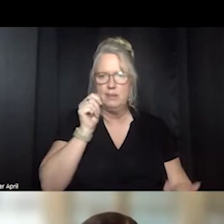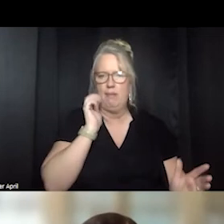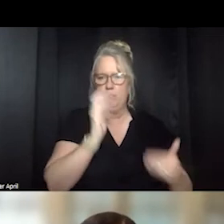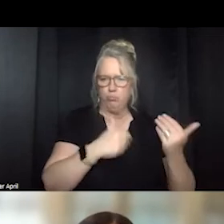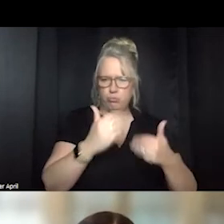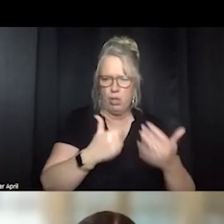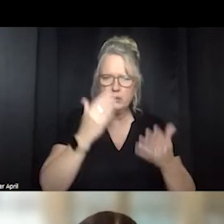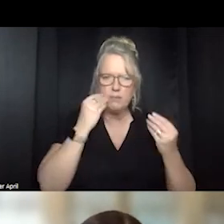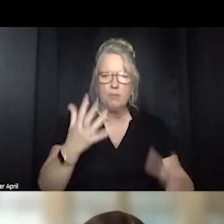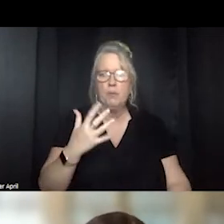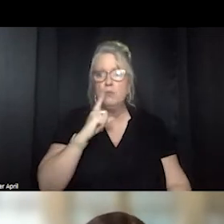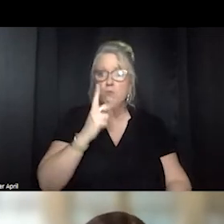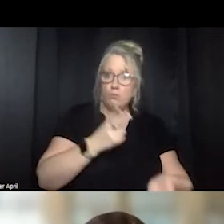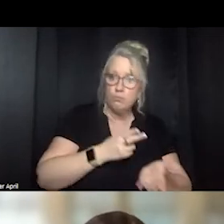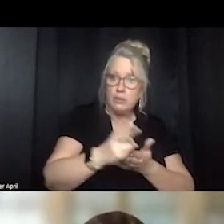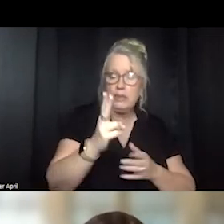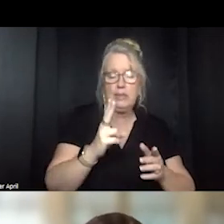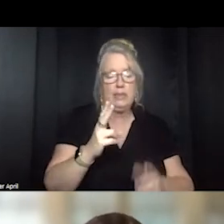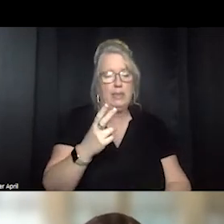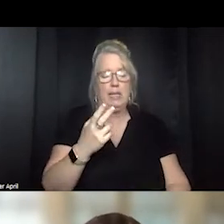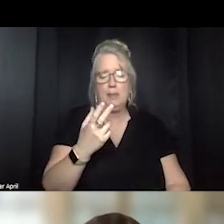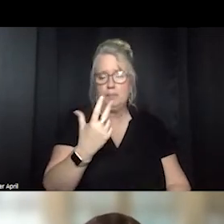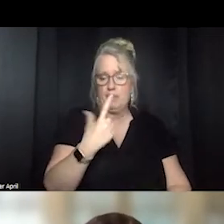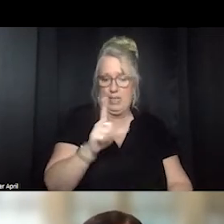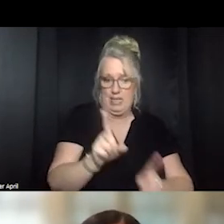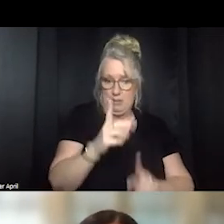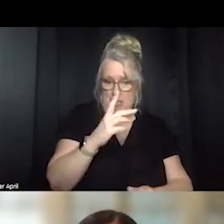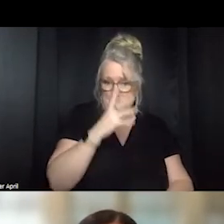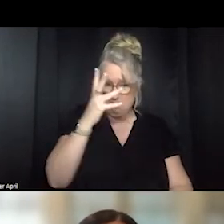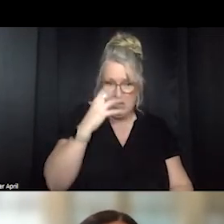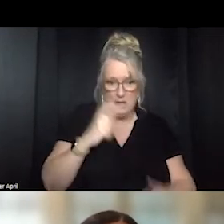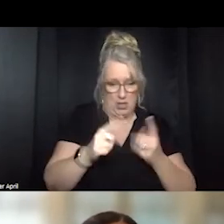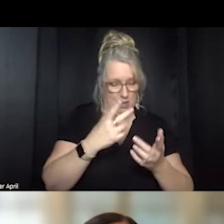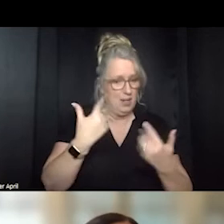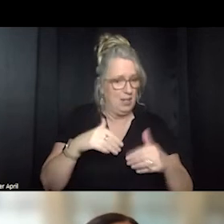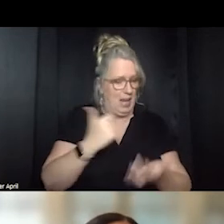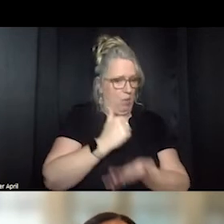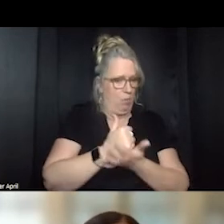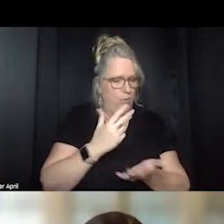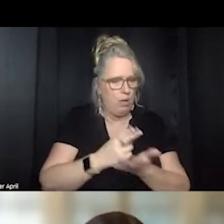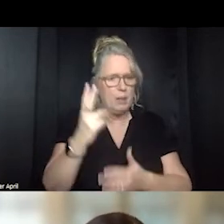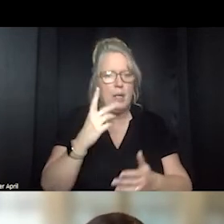FRANKLY AS A PARENT. TO HAVE THIS CONVERSATION. WAS USEFUL. BUT HE IS SAYING, EVERYBODY FIRST